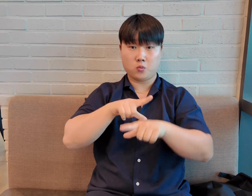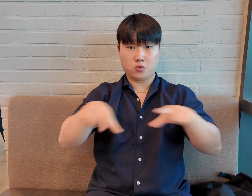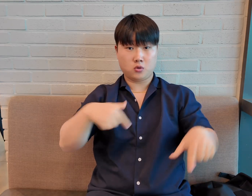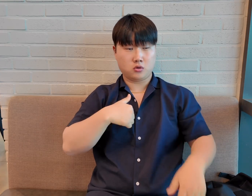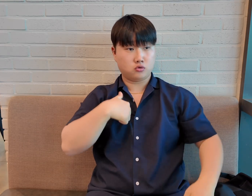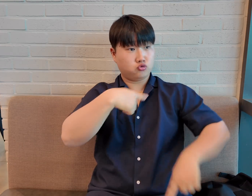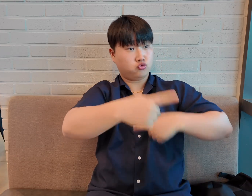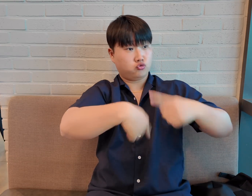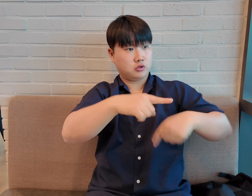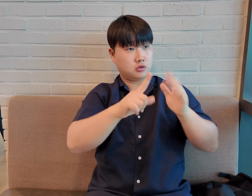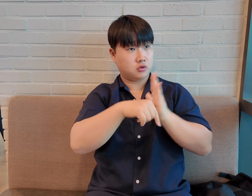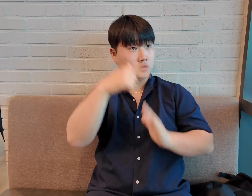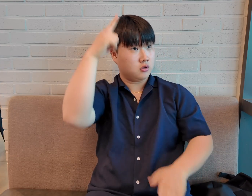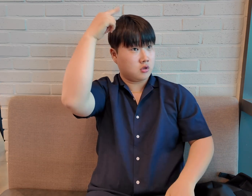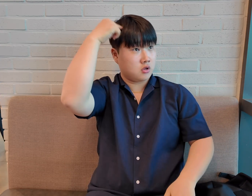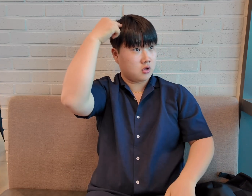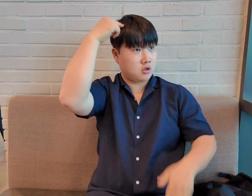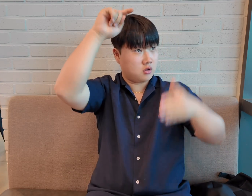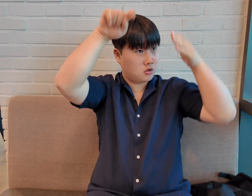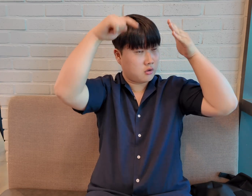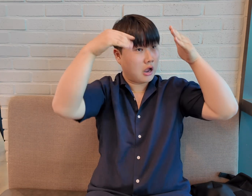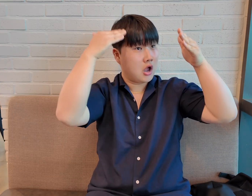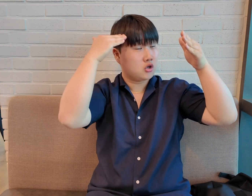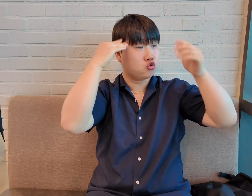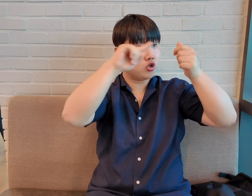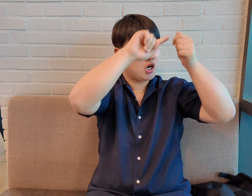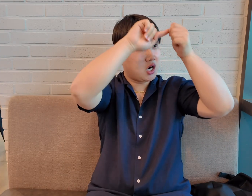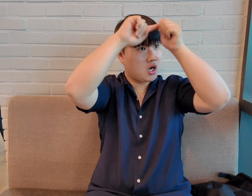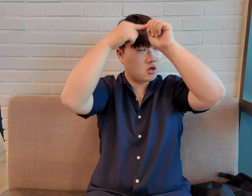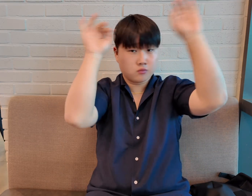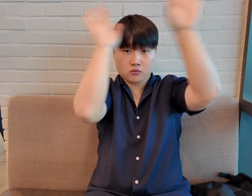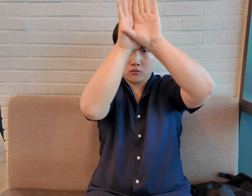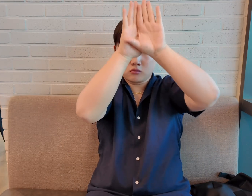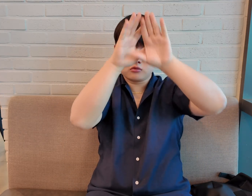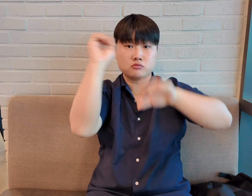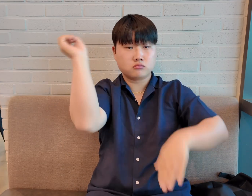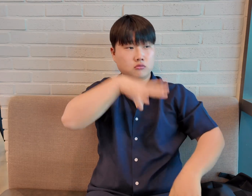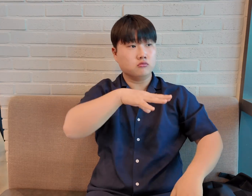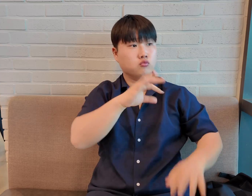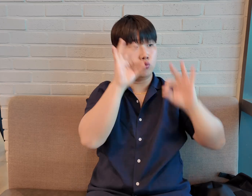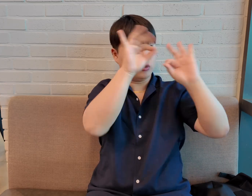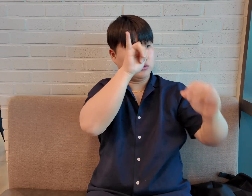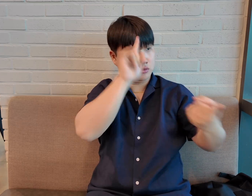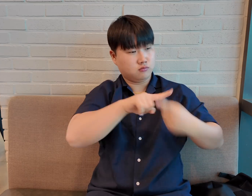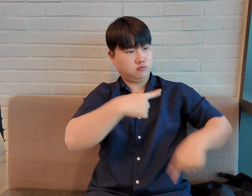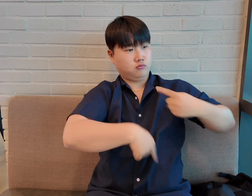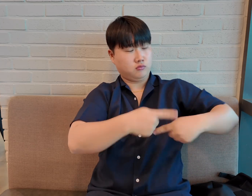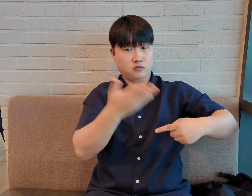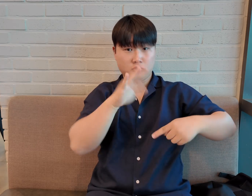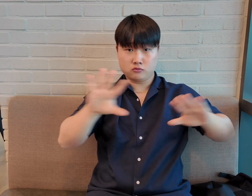When I use sign language, I don't have Korean in my head, so I just speak the sign language as I see it.